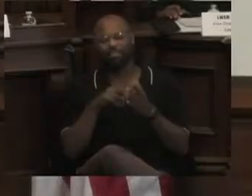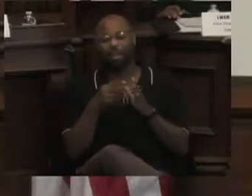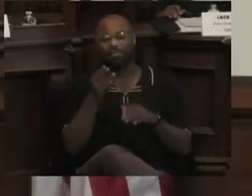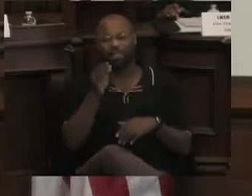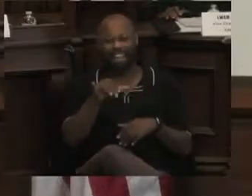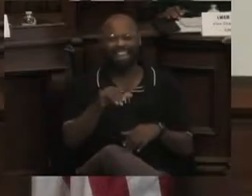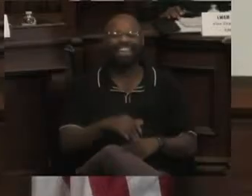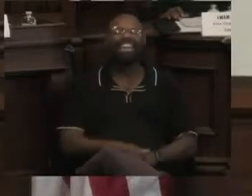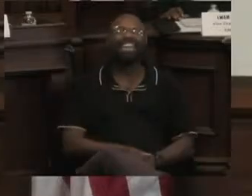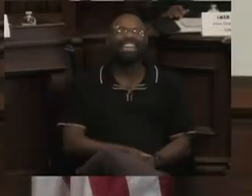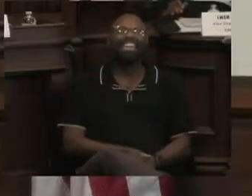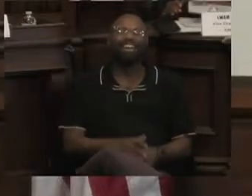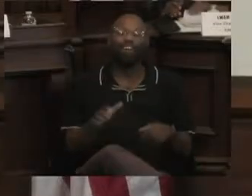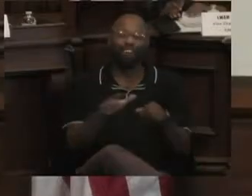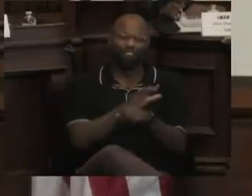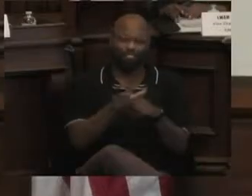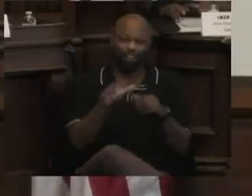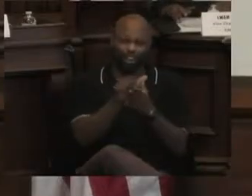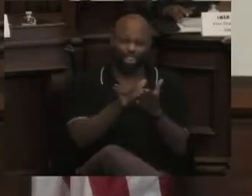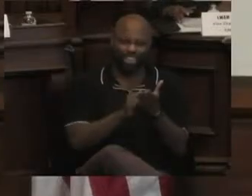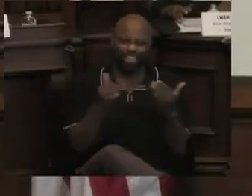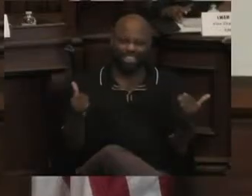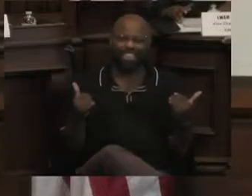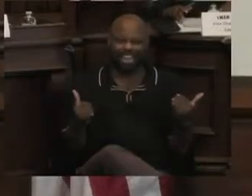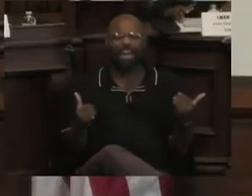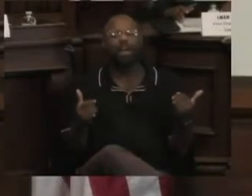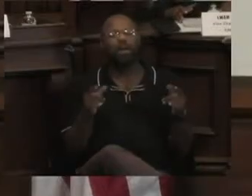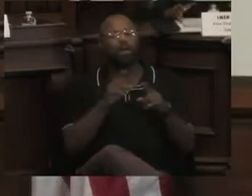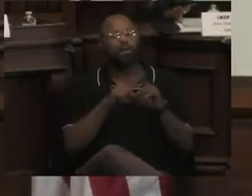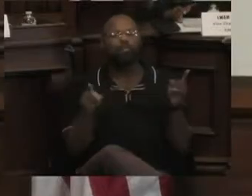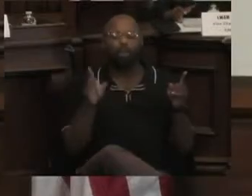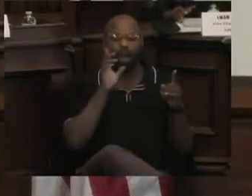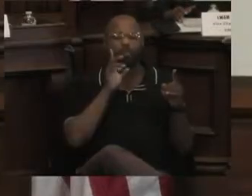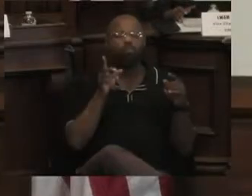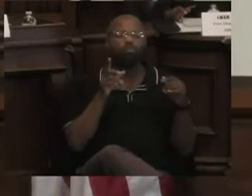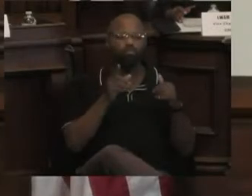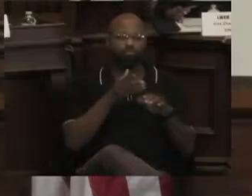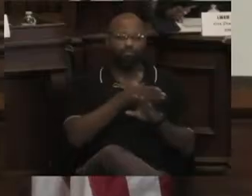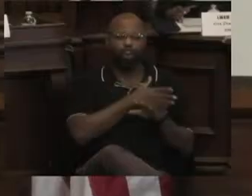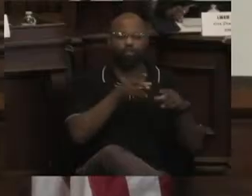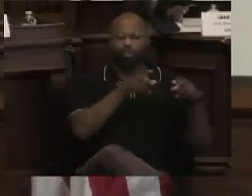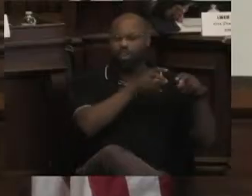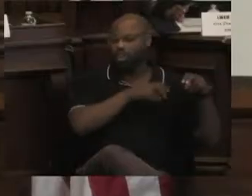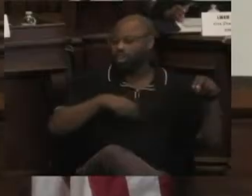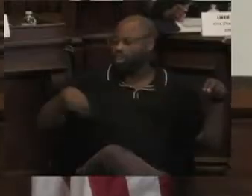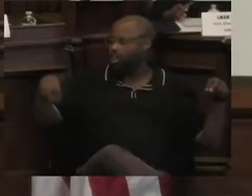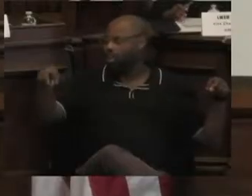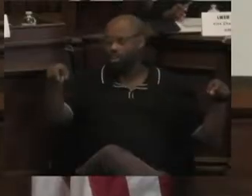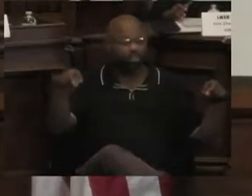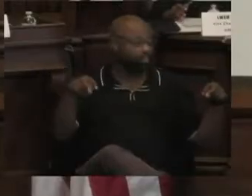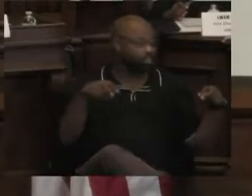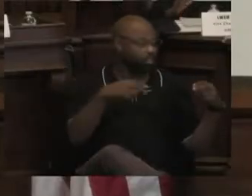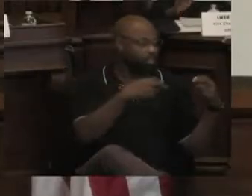you can see, we have a pretty full agenda today. But before